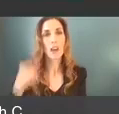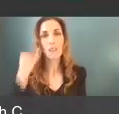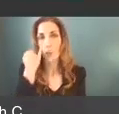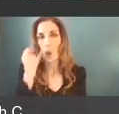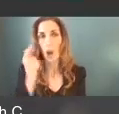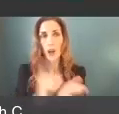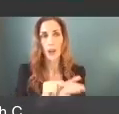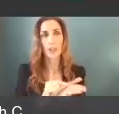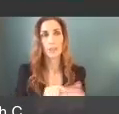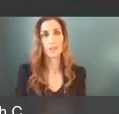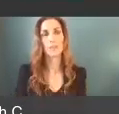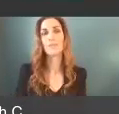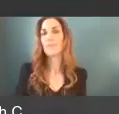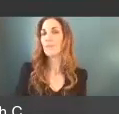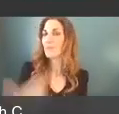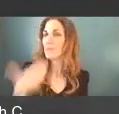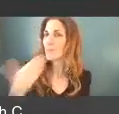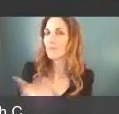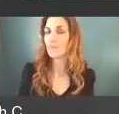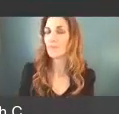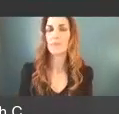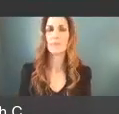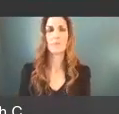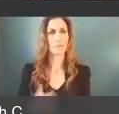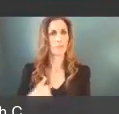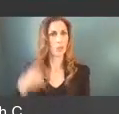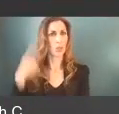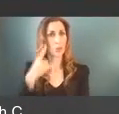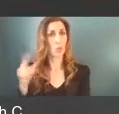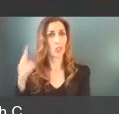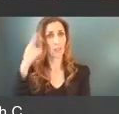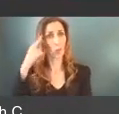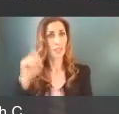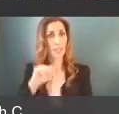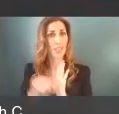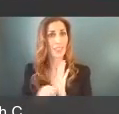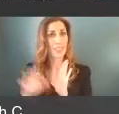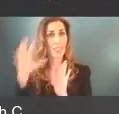[Reporter] Hi, Commissioner. I was wondering if you think the state's estimate today that 90%